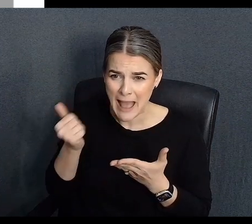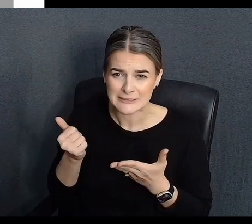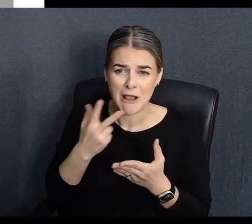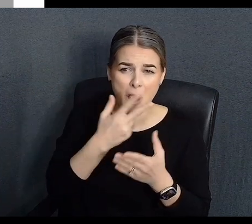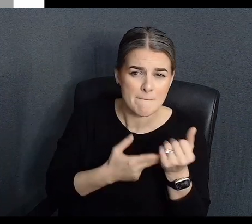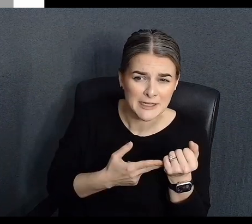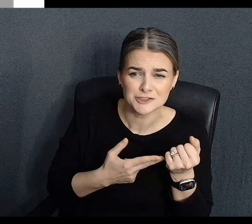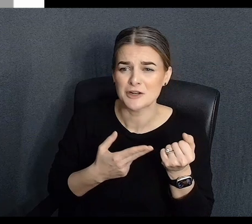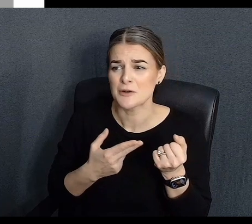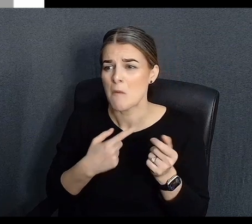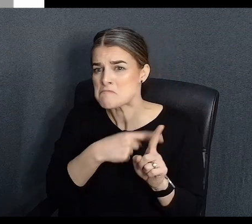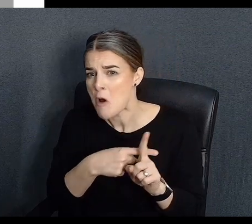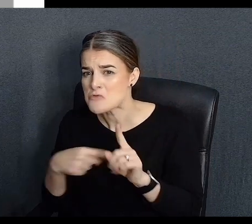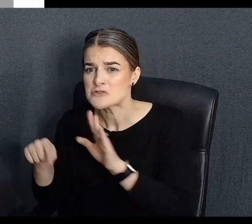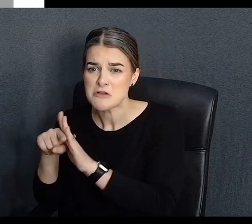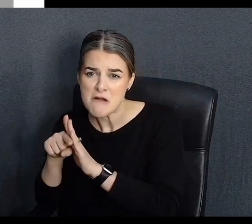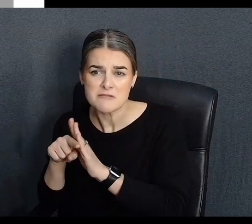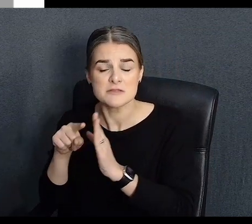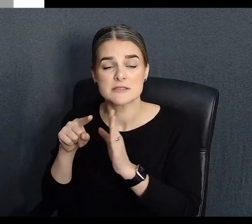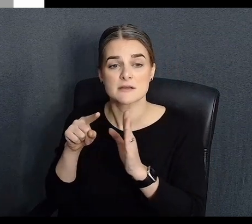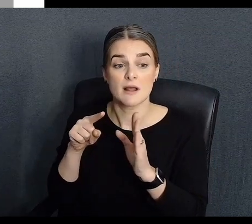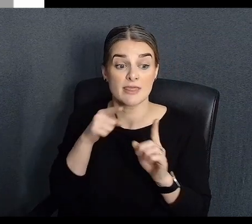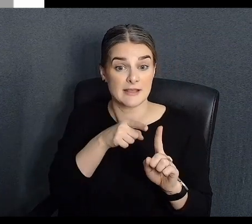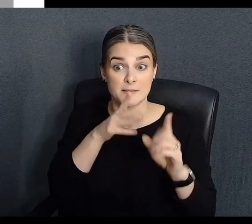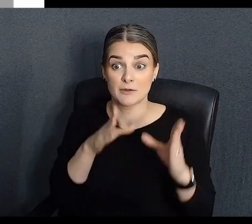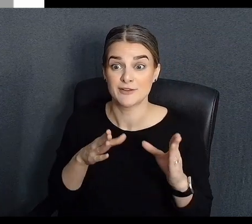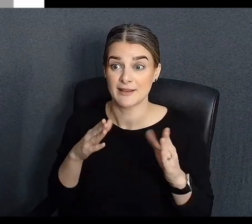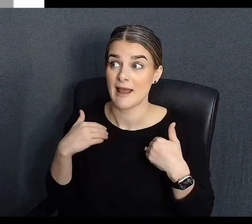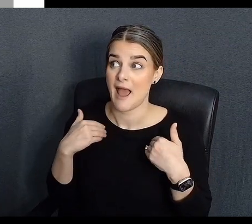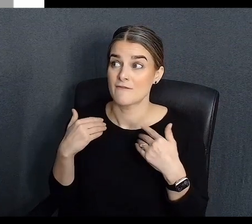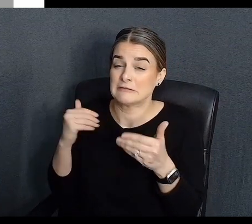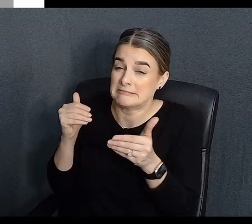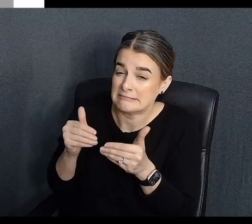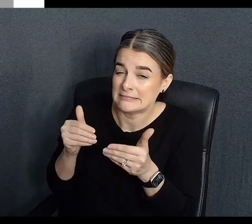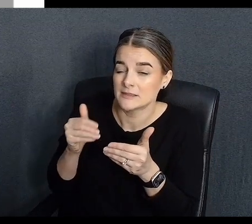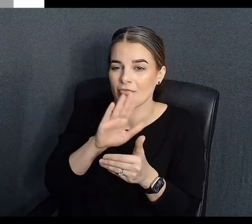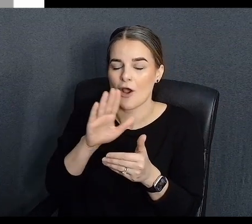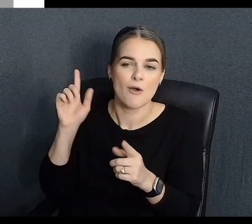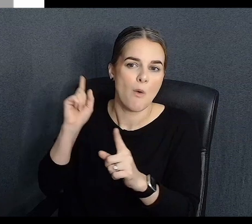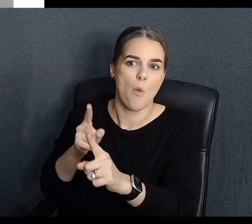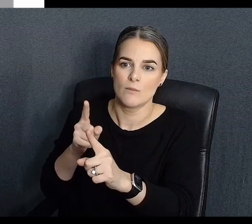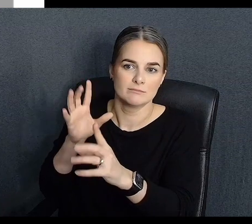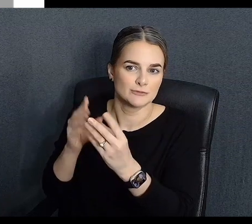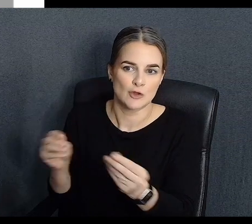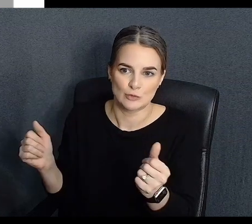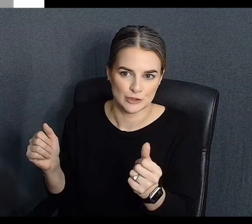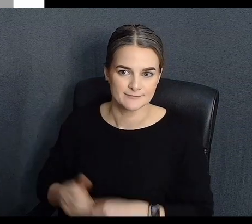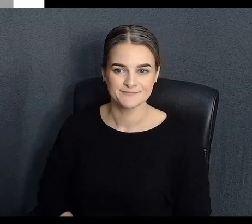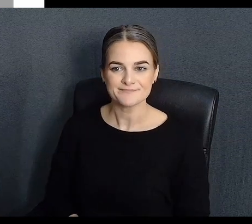to get a person closest to their ultimate solution. And then we're going to look at funding sources